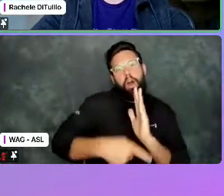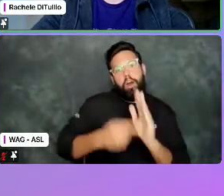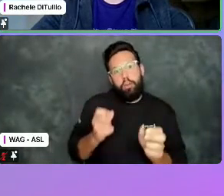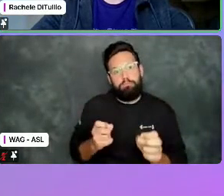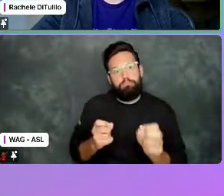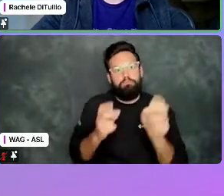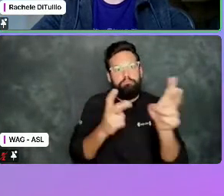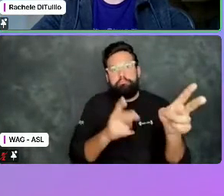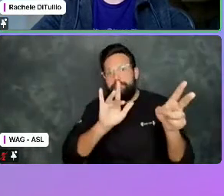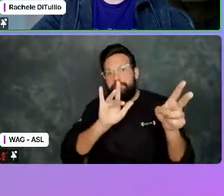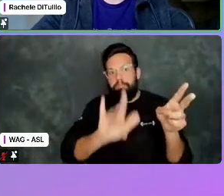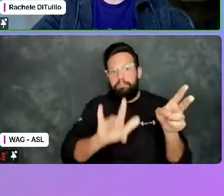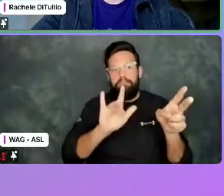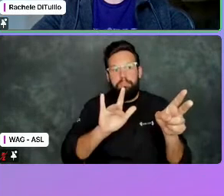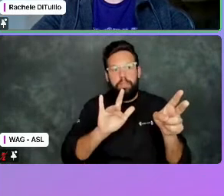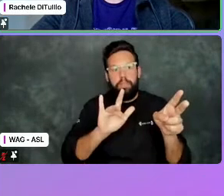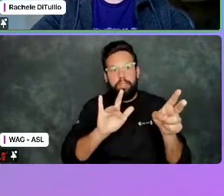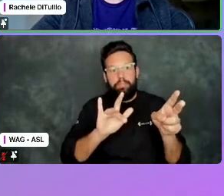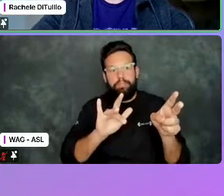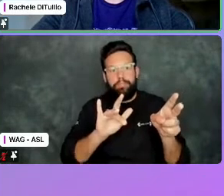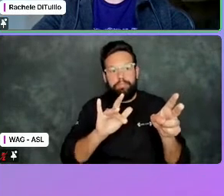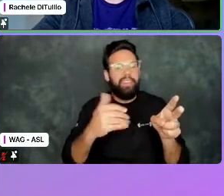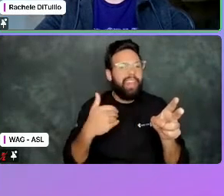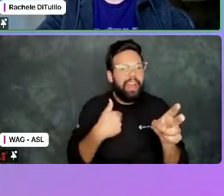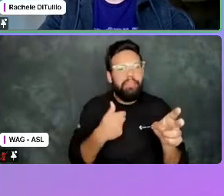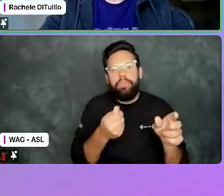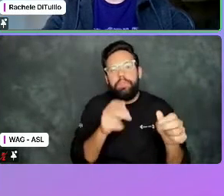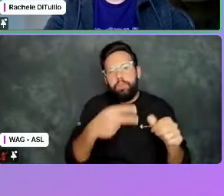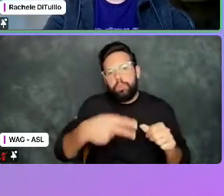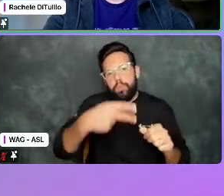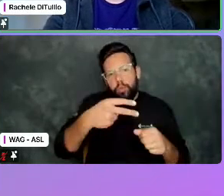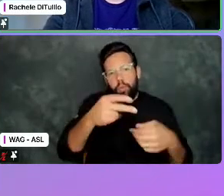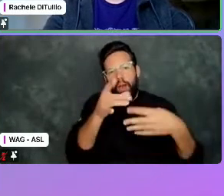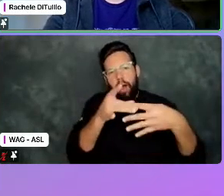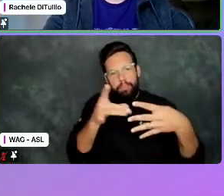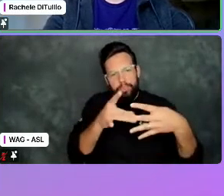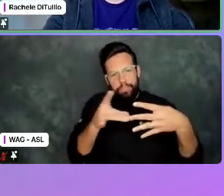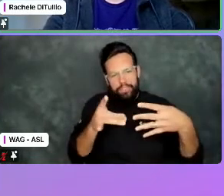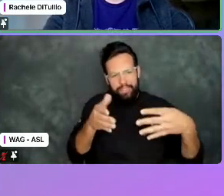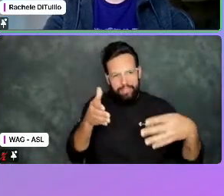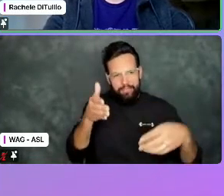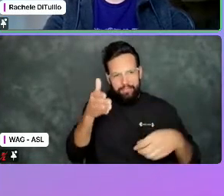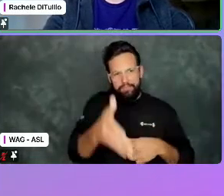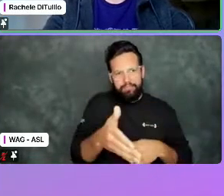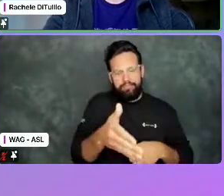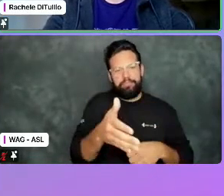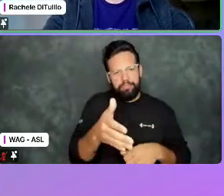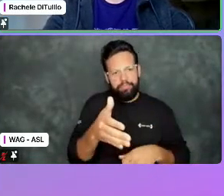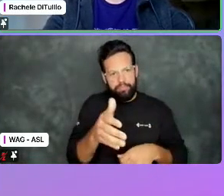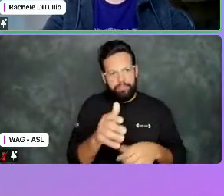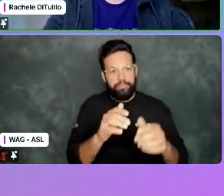edit required has autocomplete blank. [>>] Your email star edit required has autocomplete blank. And again,